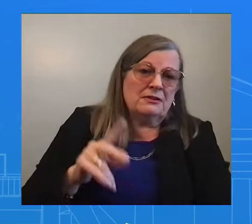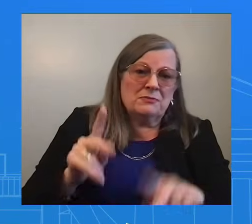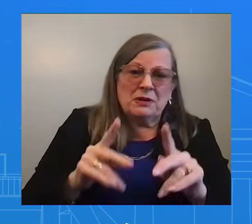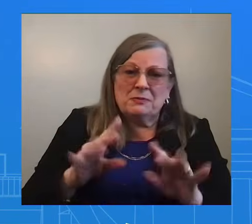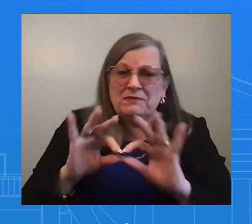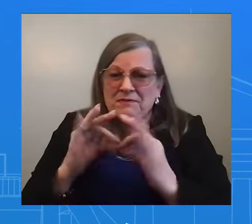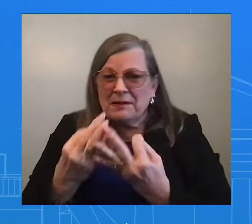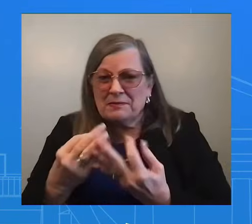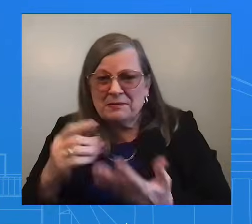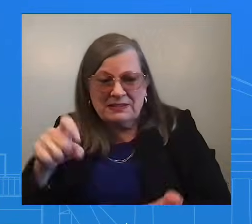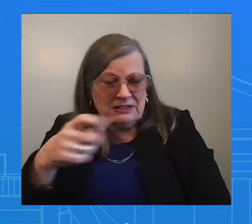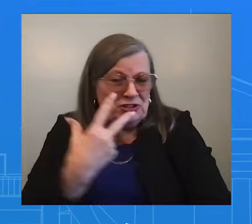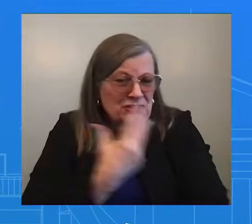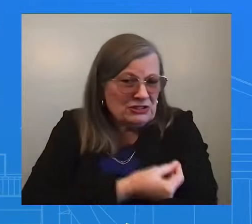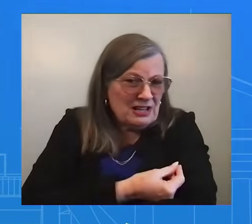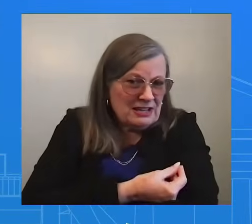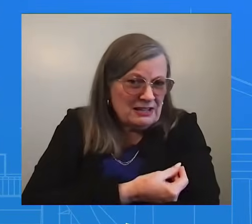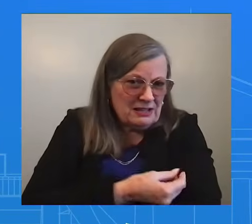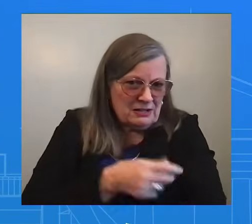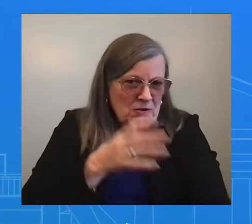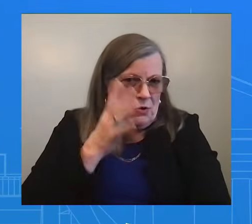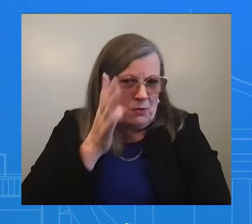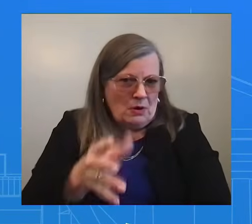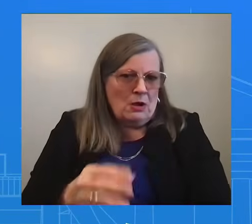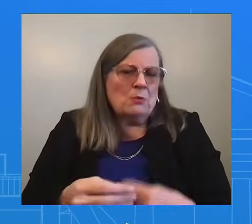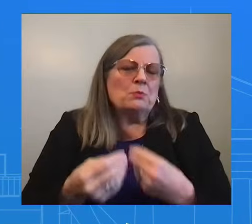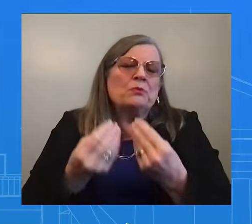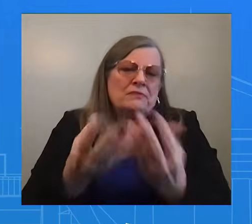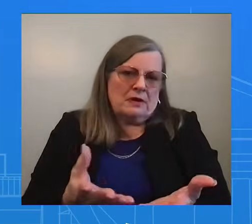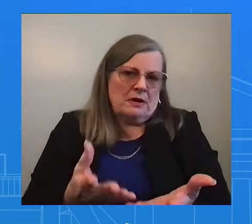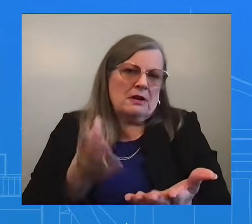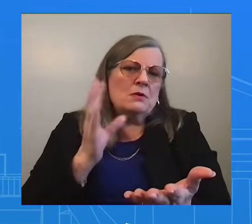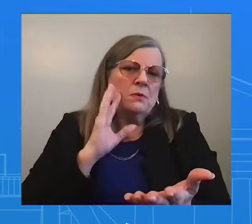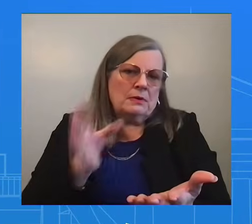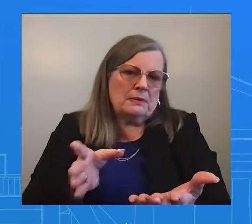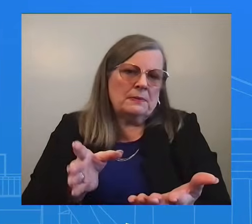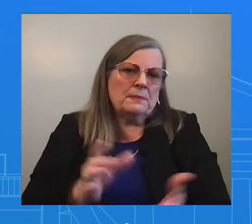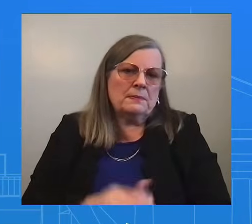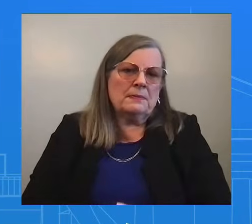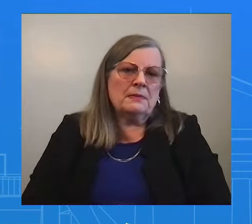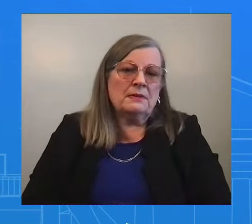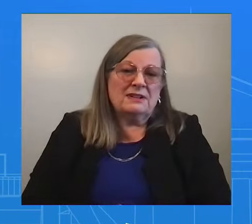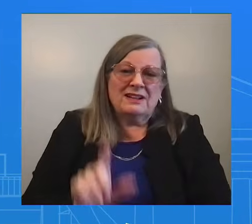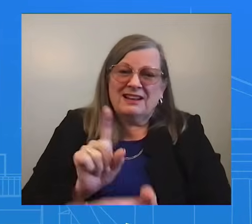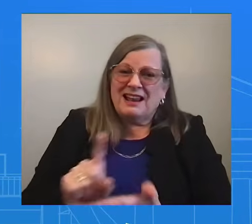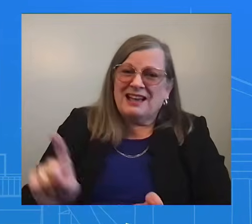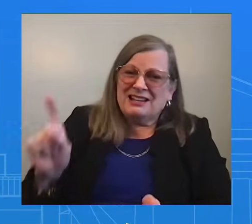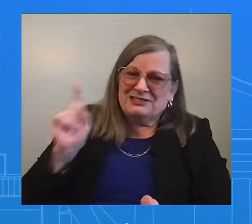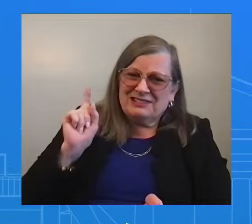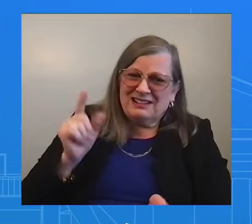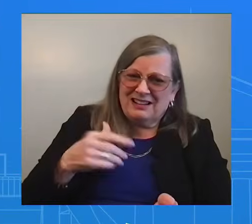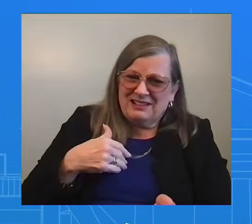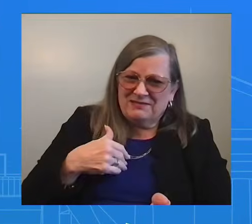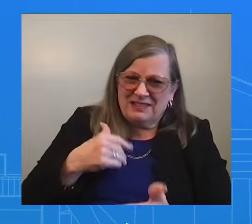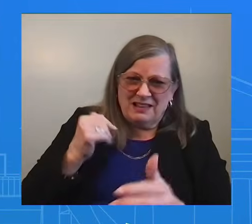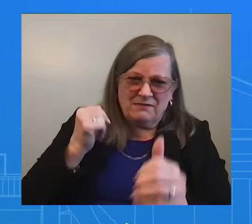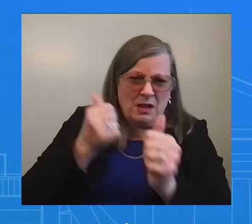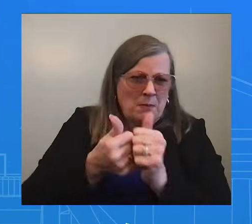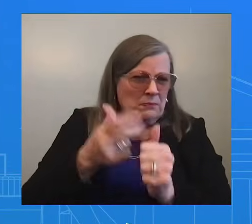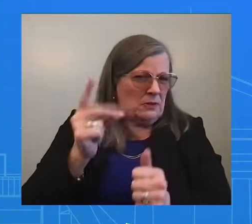just to follow up on what they announced last week? Ms. Jean-Pierre: I mean, look, we have continued conversation with manufacturers -- continued because we know how important it is